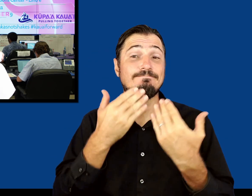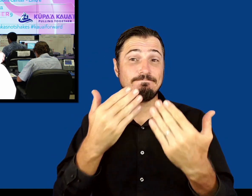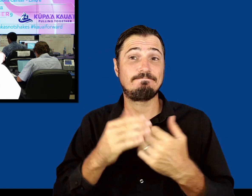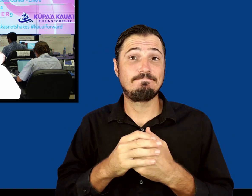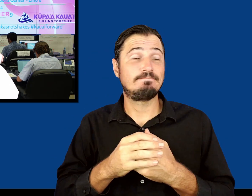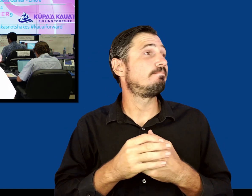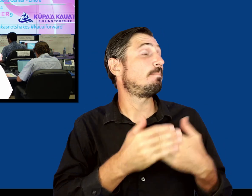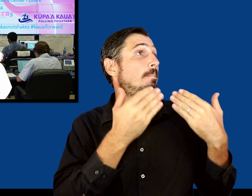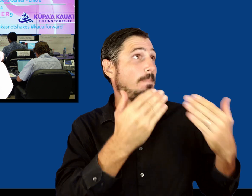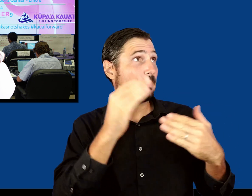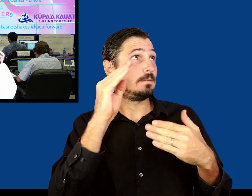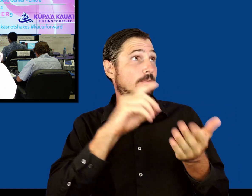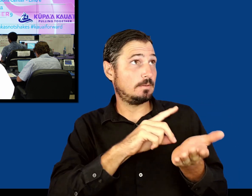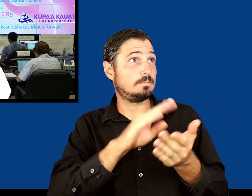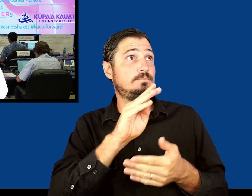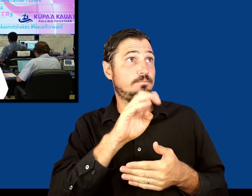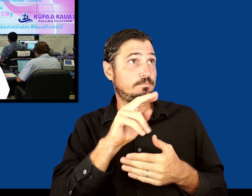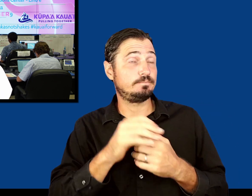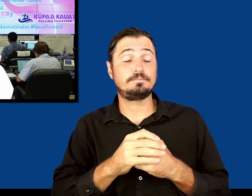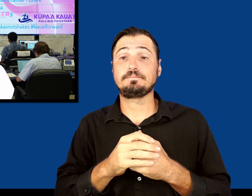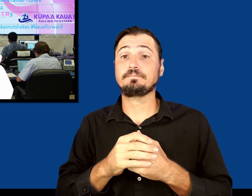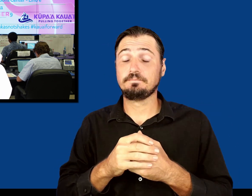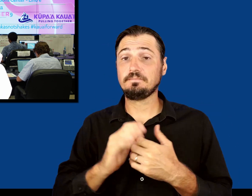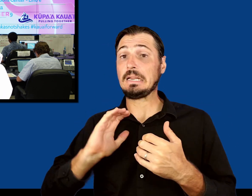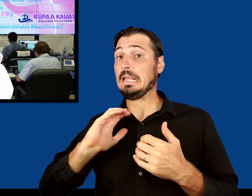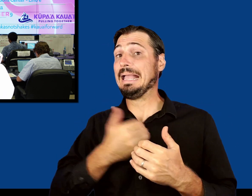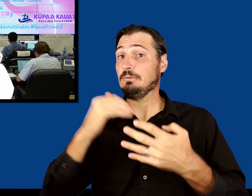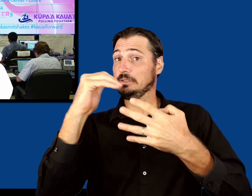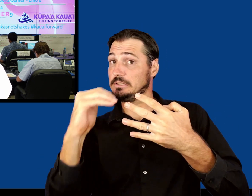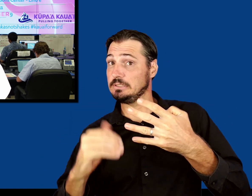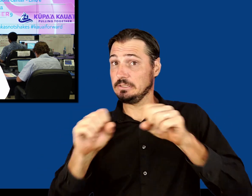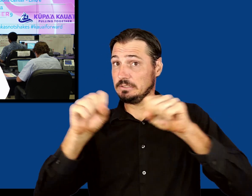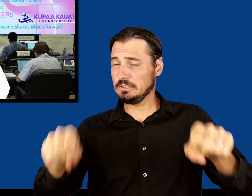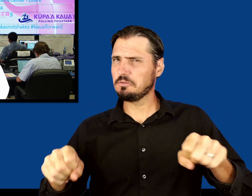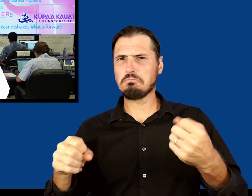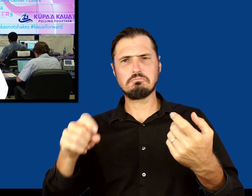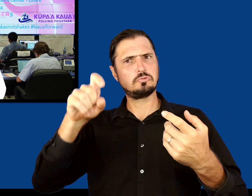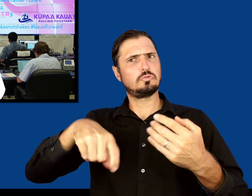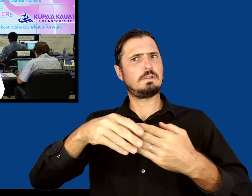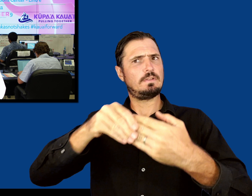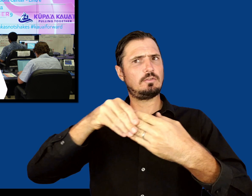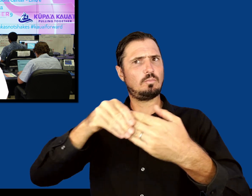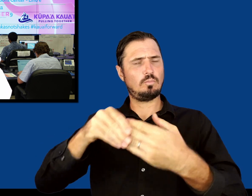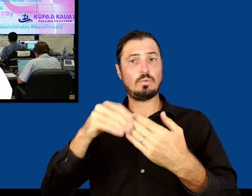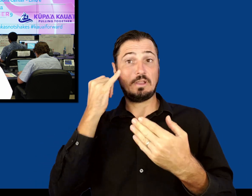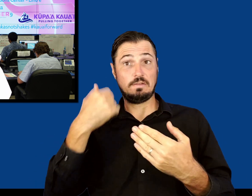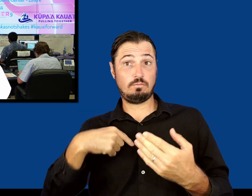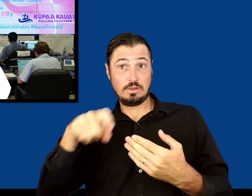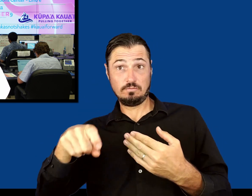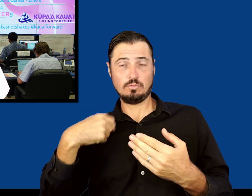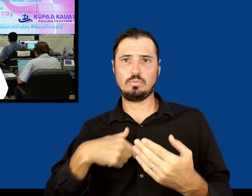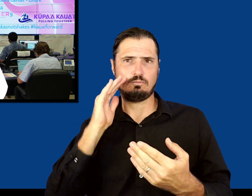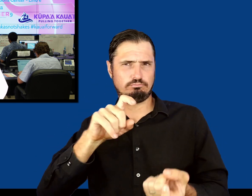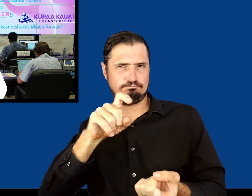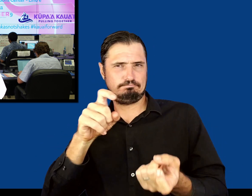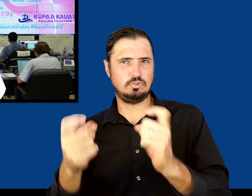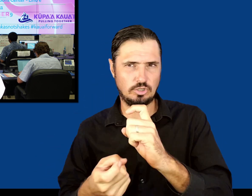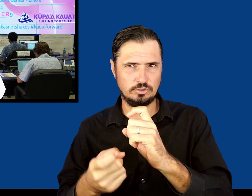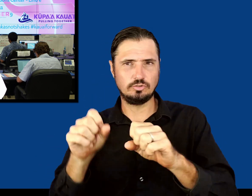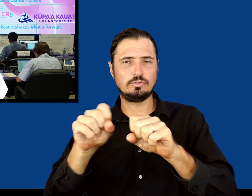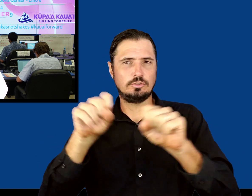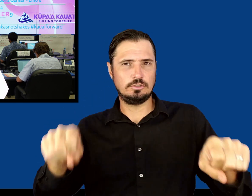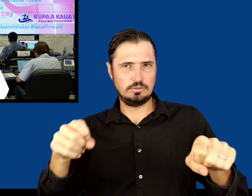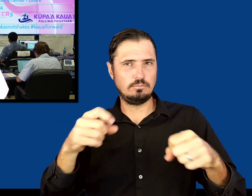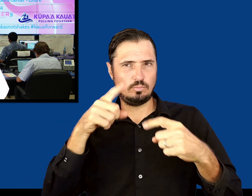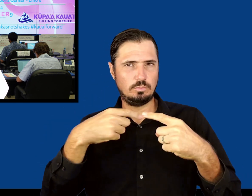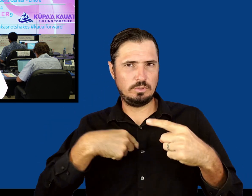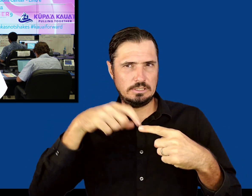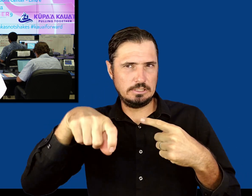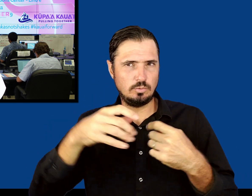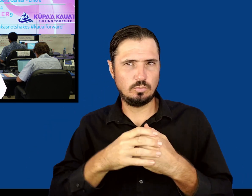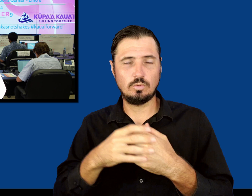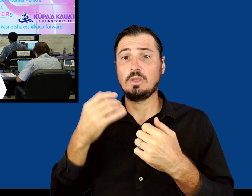As you said, our tiered system is intended to be flexible and will be adjusted as needed. We will publish the details of our Rule 19 once we receive the Governor’s approval